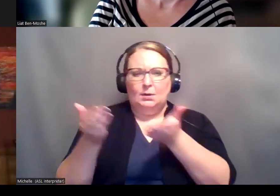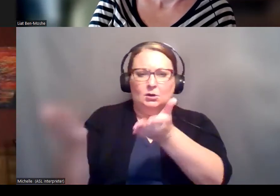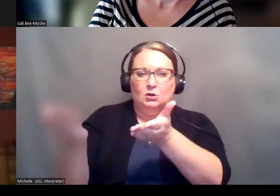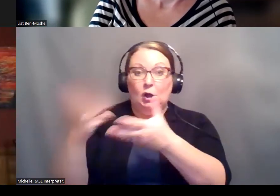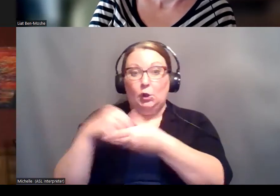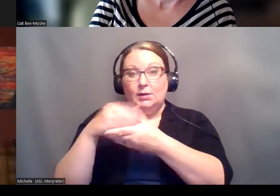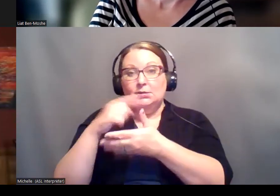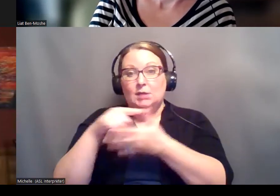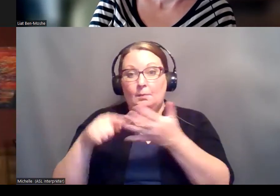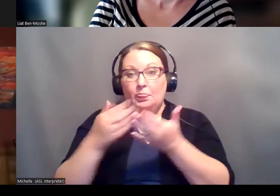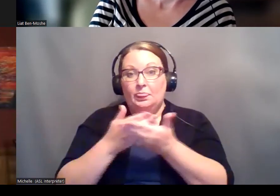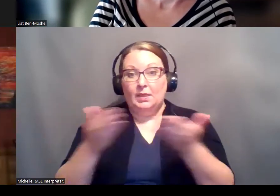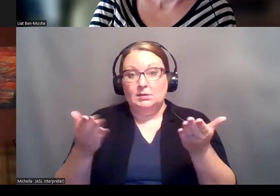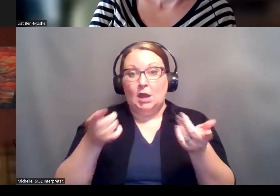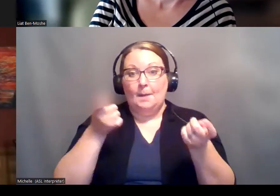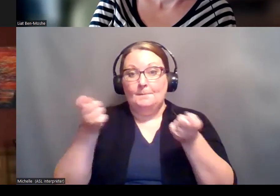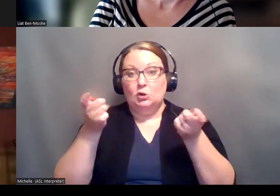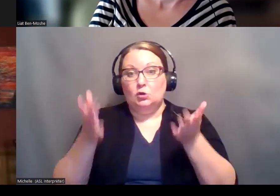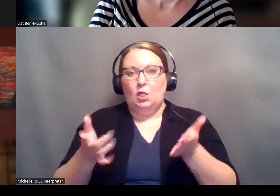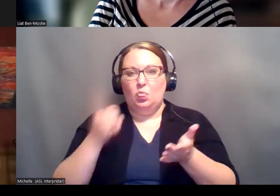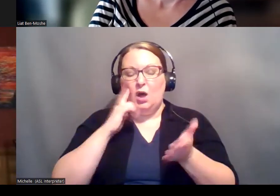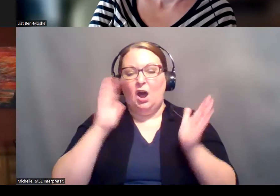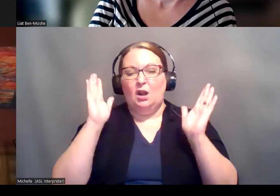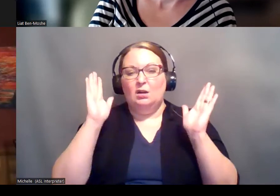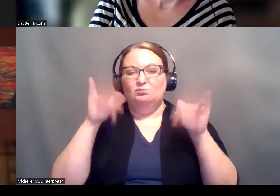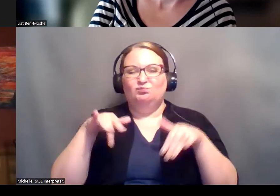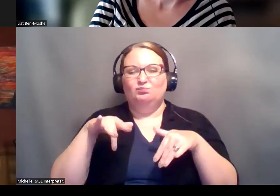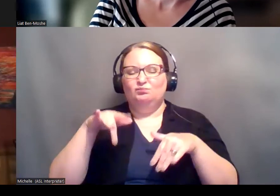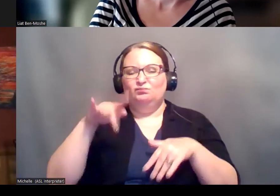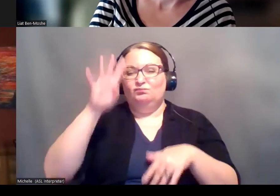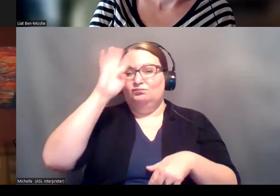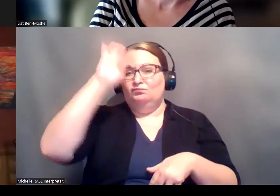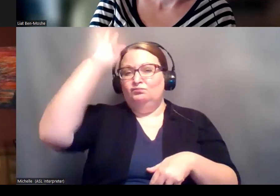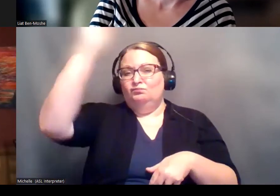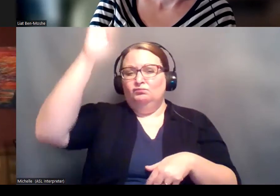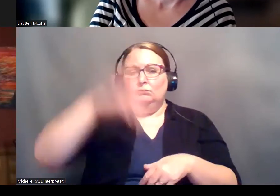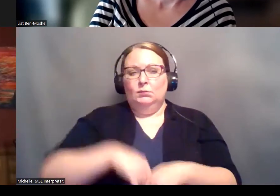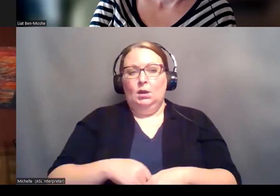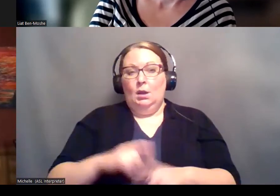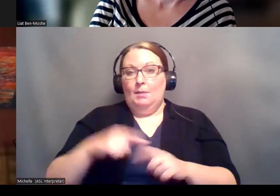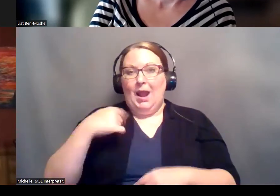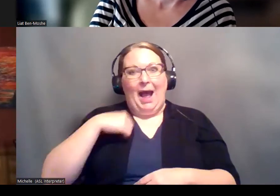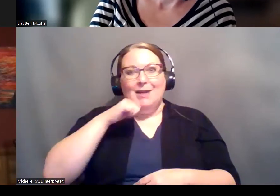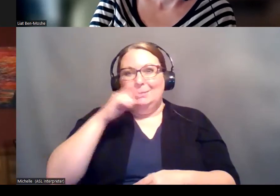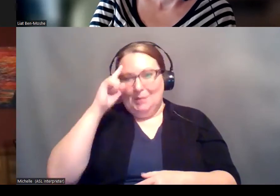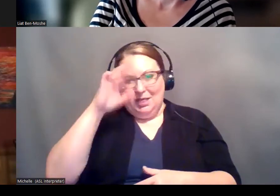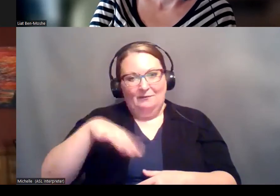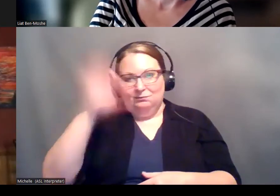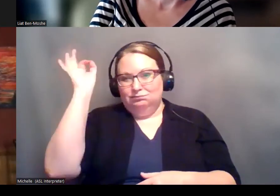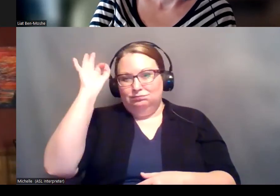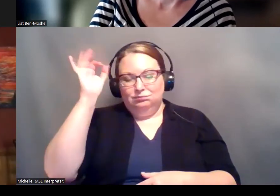that some of the administrators thought were pie in the sky, but I didn't and Liat and the students certainly didn't.